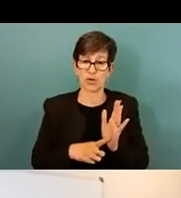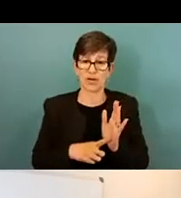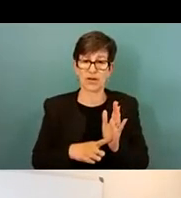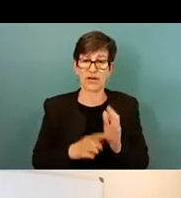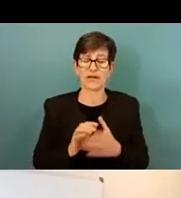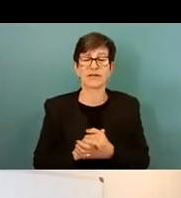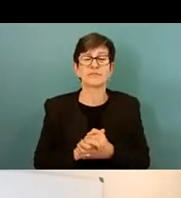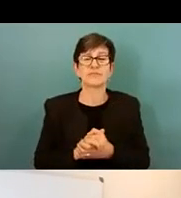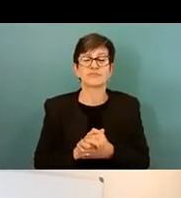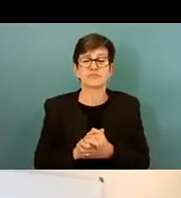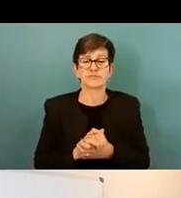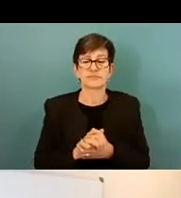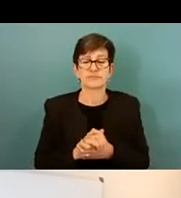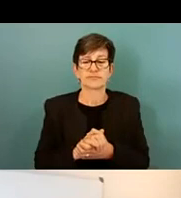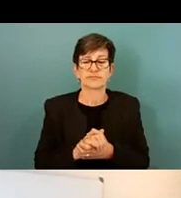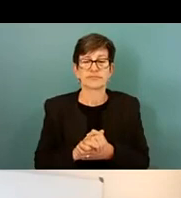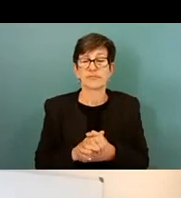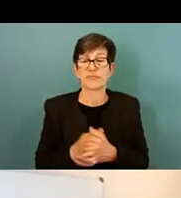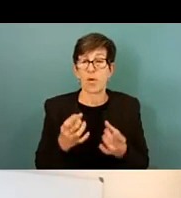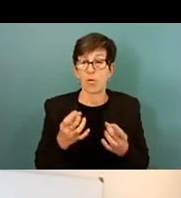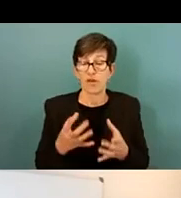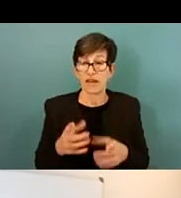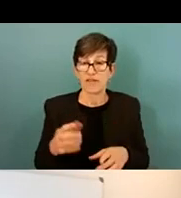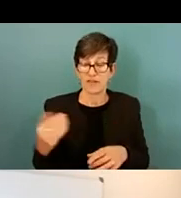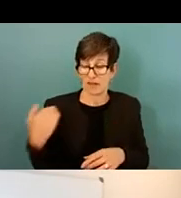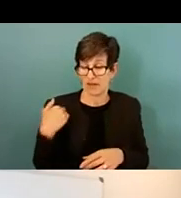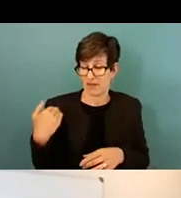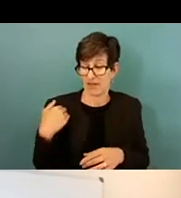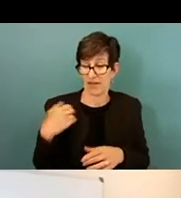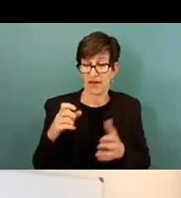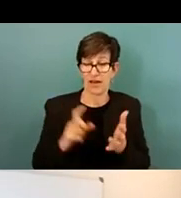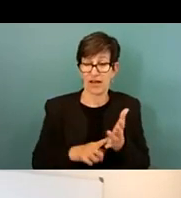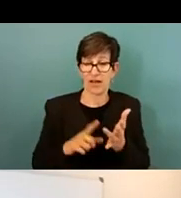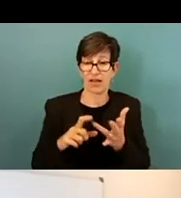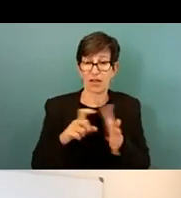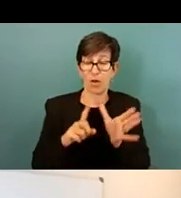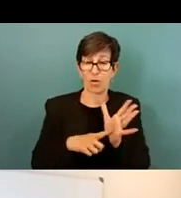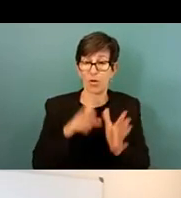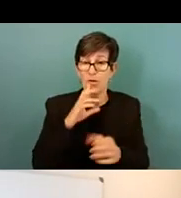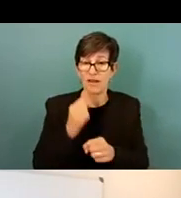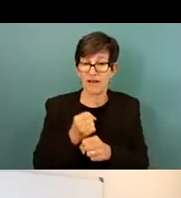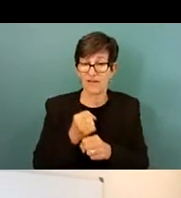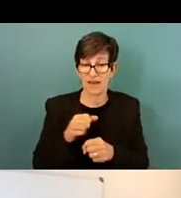from clusters of local government areas who are interested in utilizing net to understand